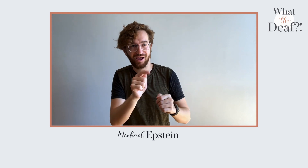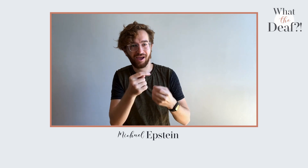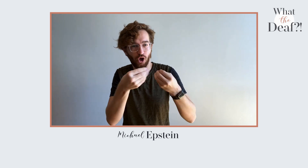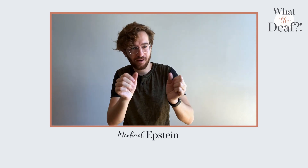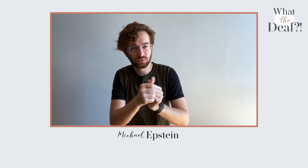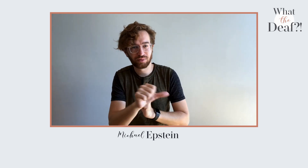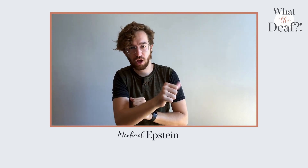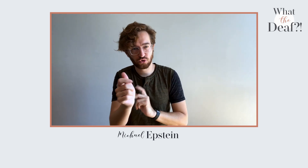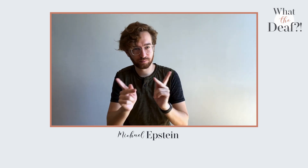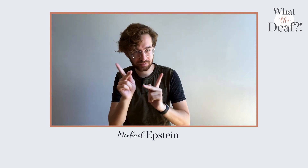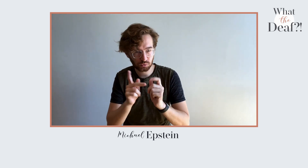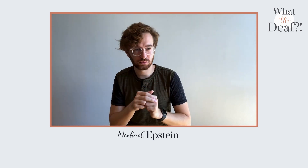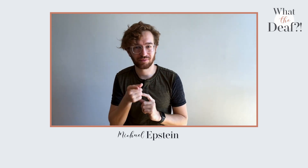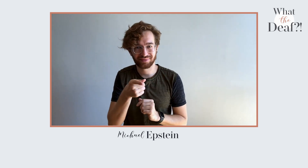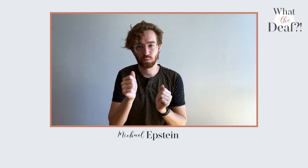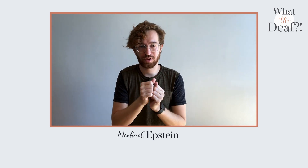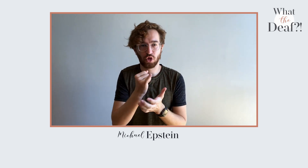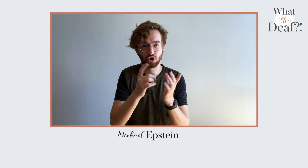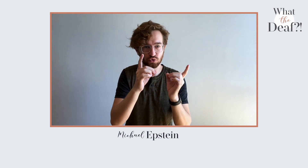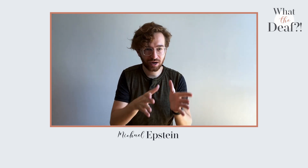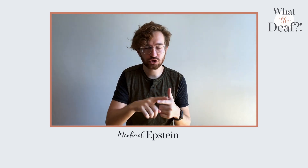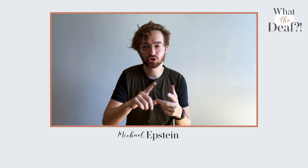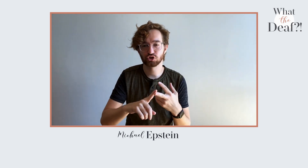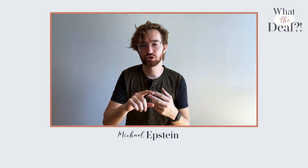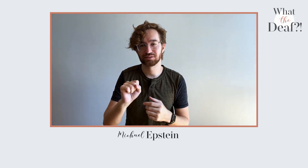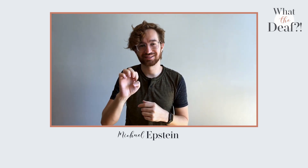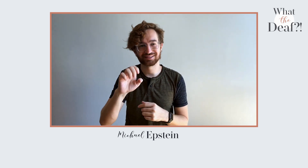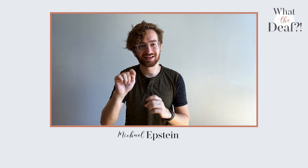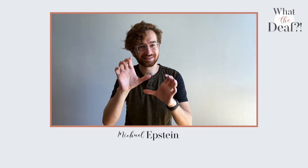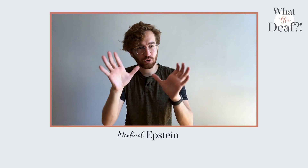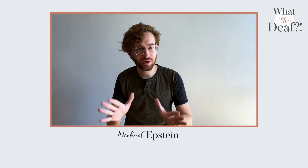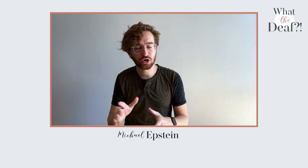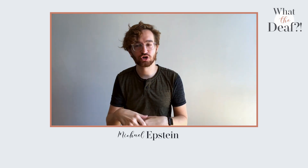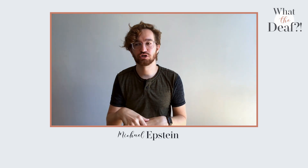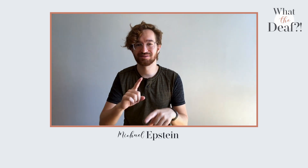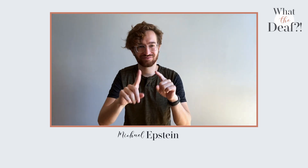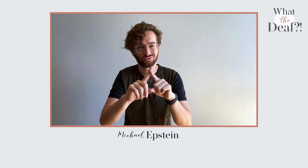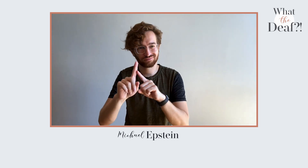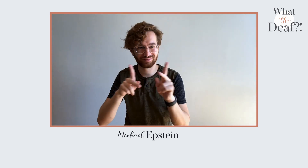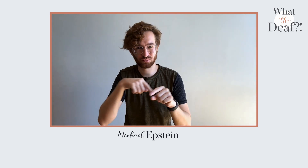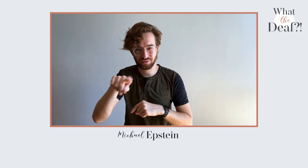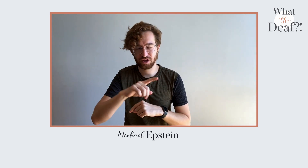with a variety of other people, whether it be the art director, the set director, there's a variety of different people at play.